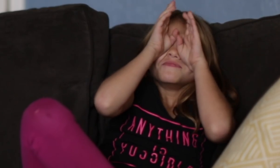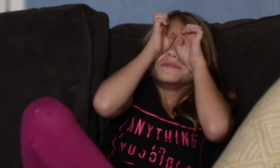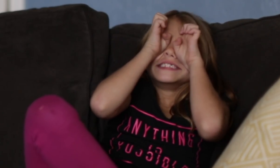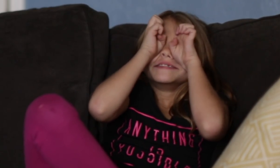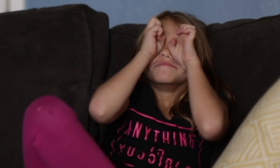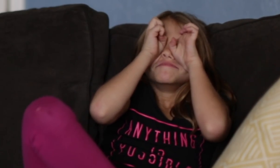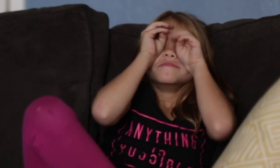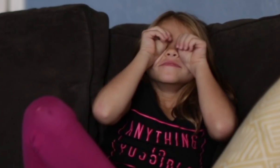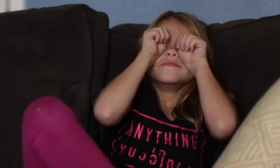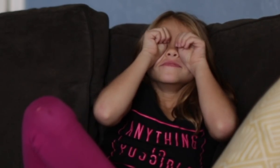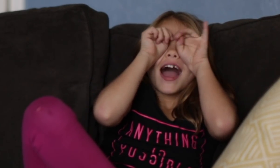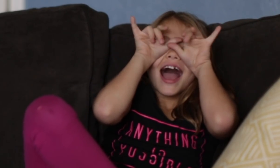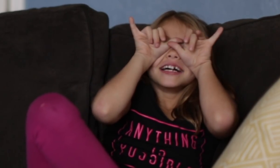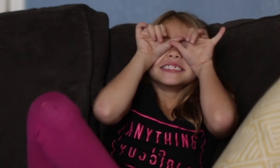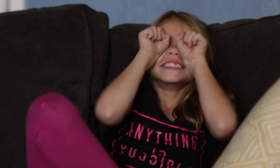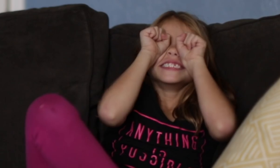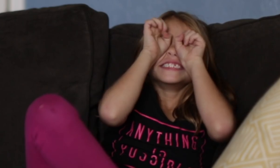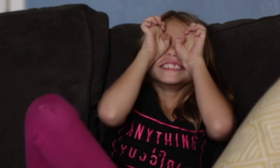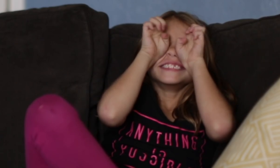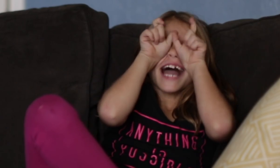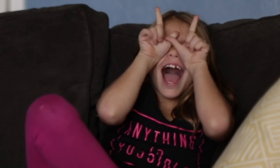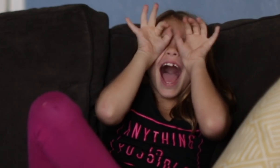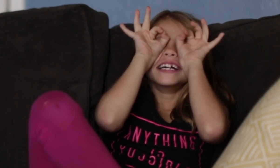B-E M-Y-S-E-L-F